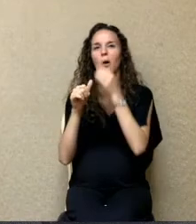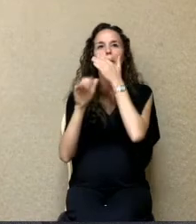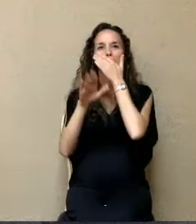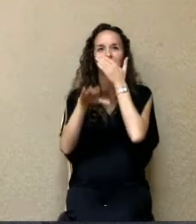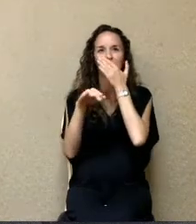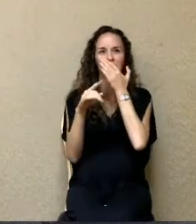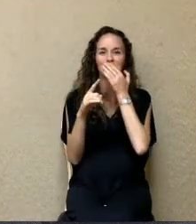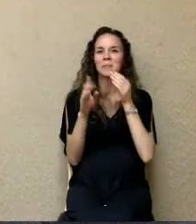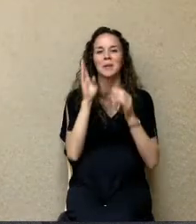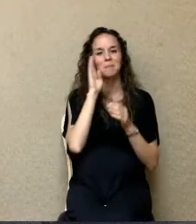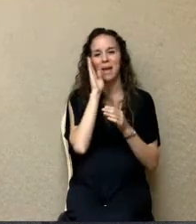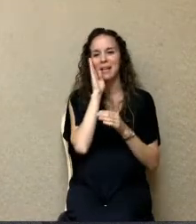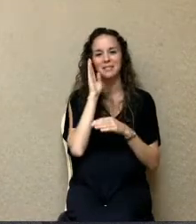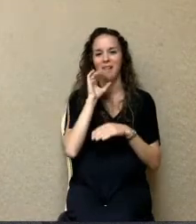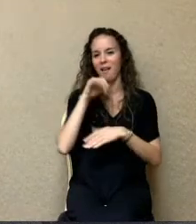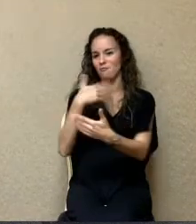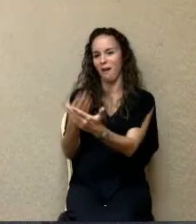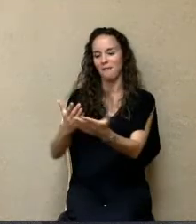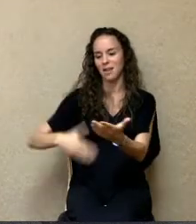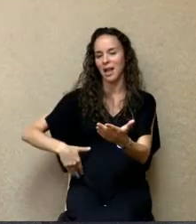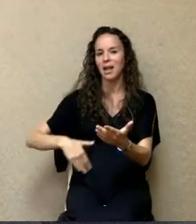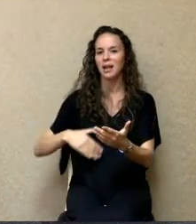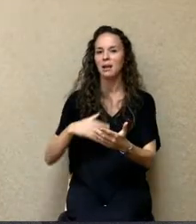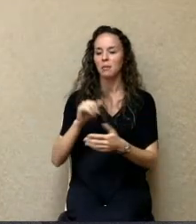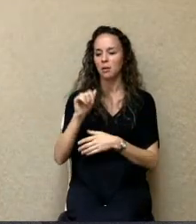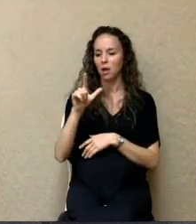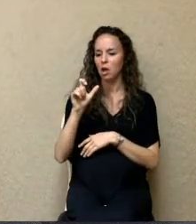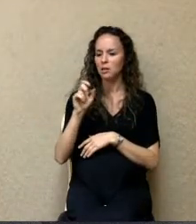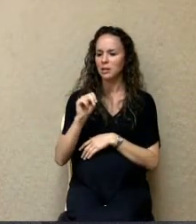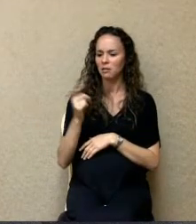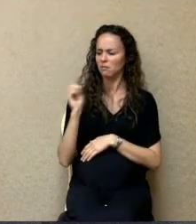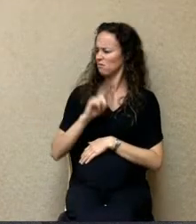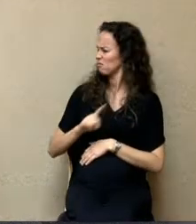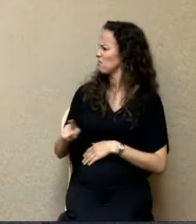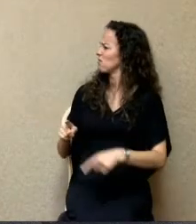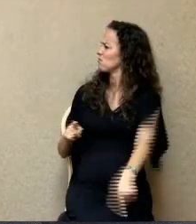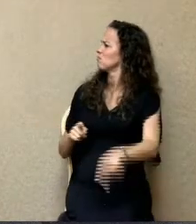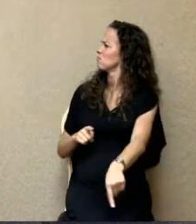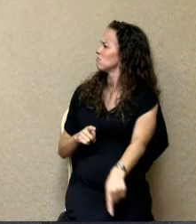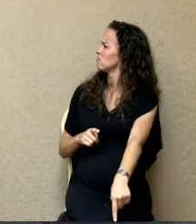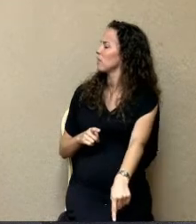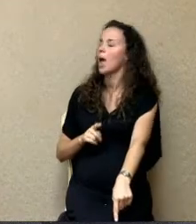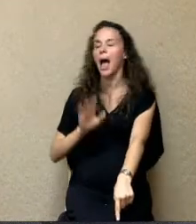The beds weren't in yet and he kept pointing to the floor and going like this. I'm like yeah, yeah, yeah, we're going to get you a bed.